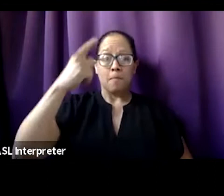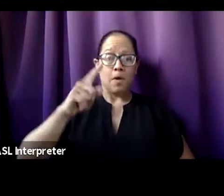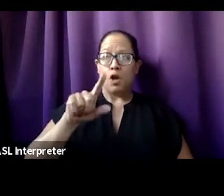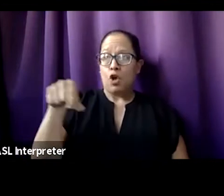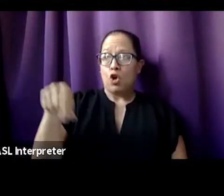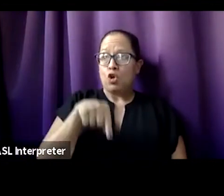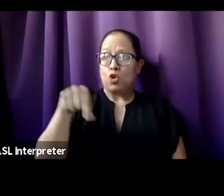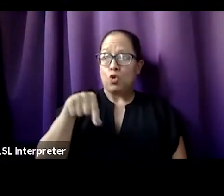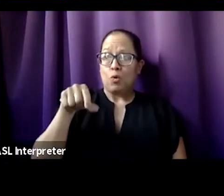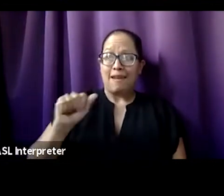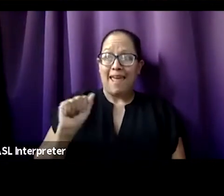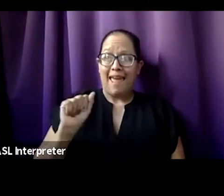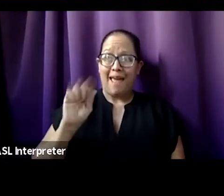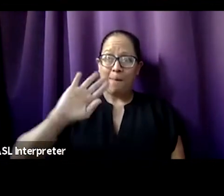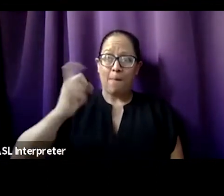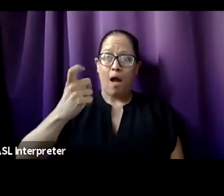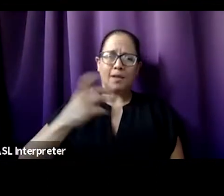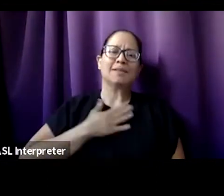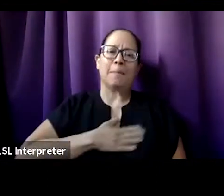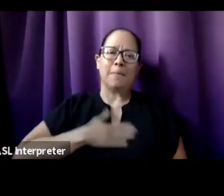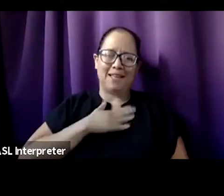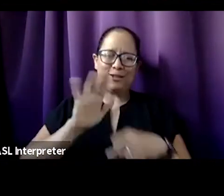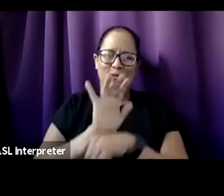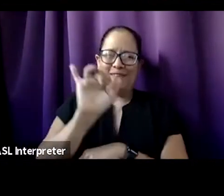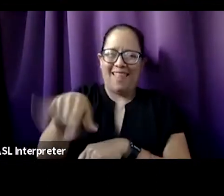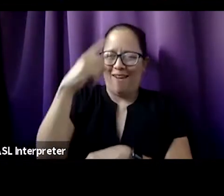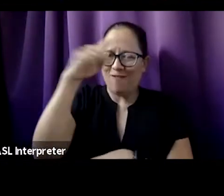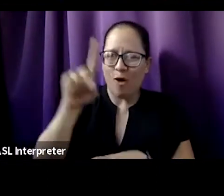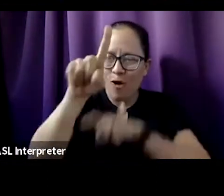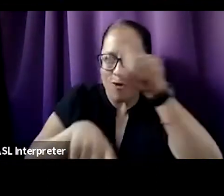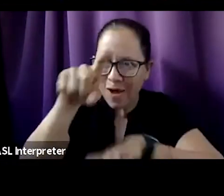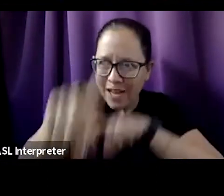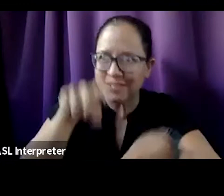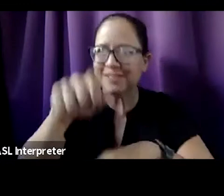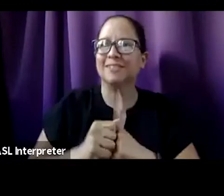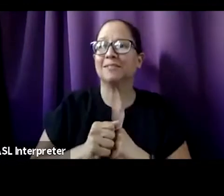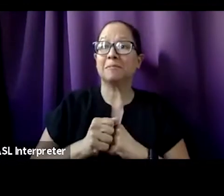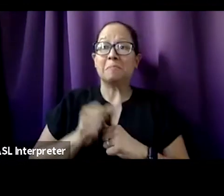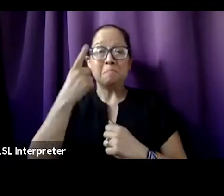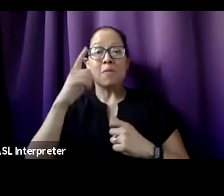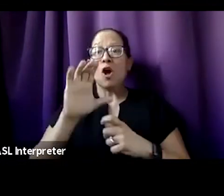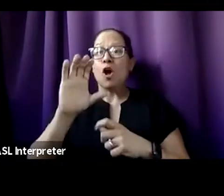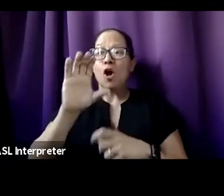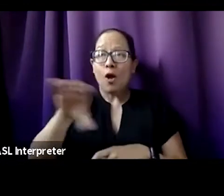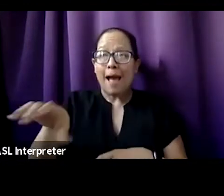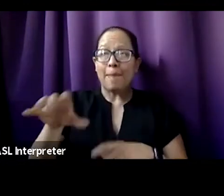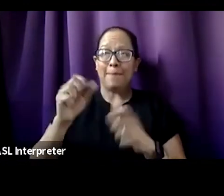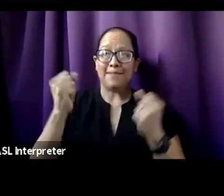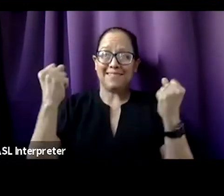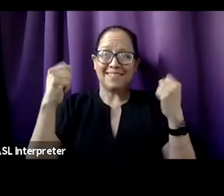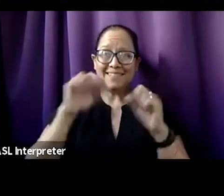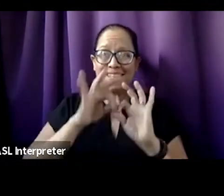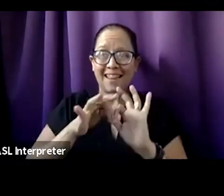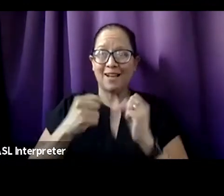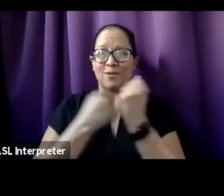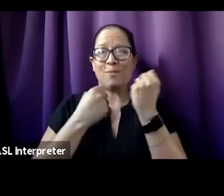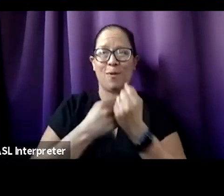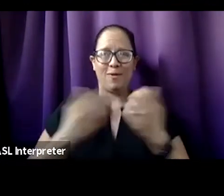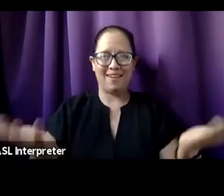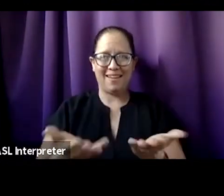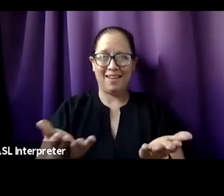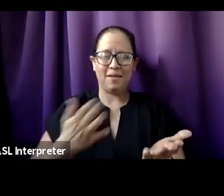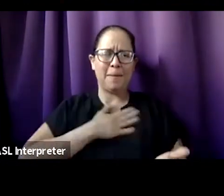This talk is recorded. We are also live tweeting this talk with the hashtag. Hashtag just infrastructures capital G capital I